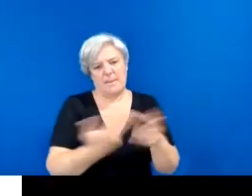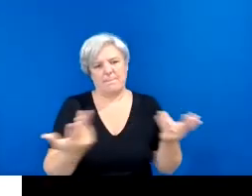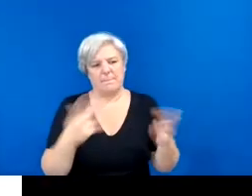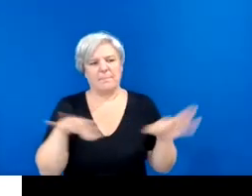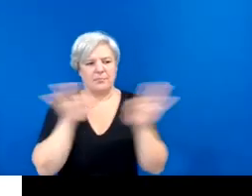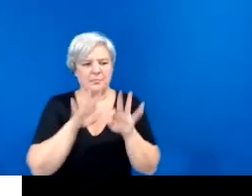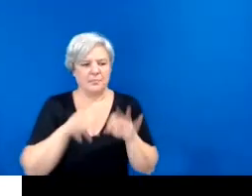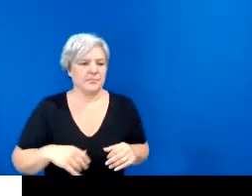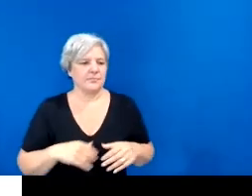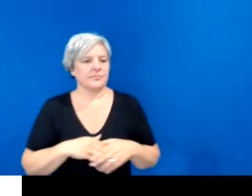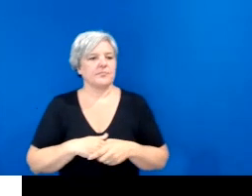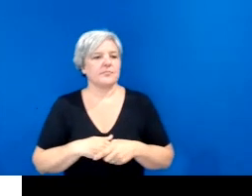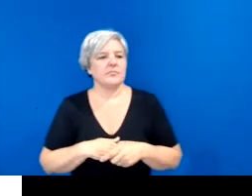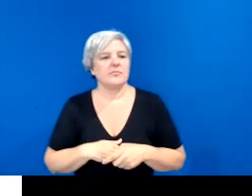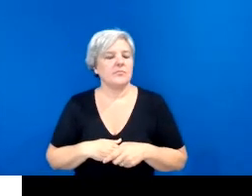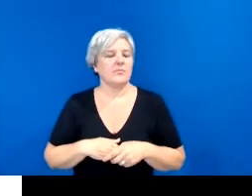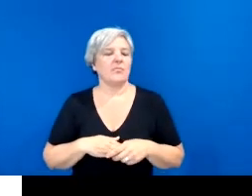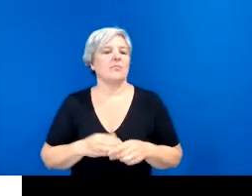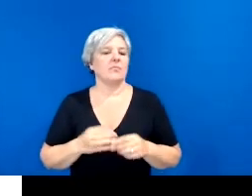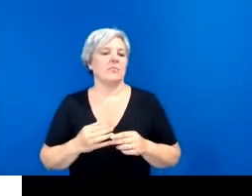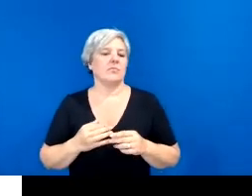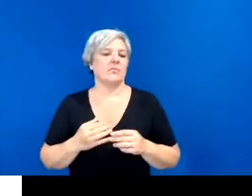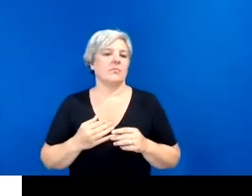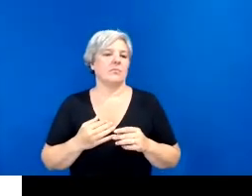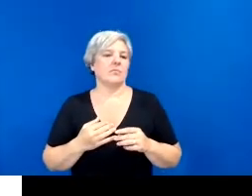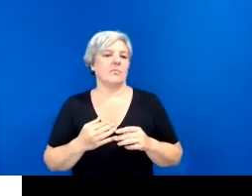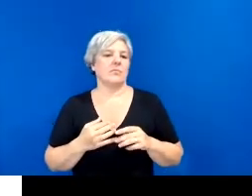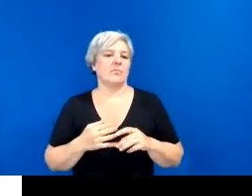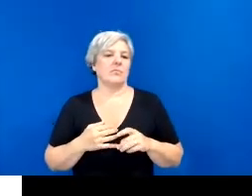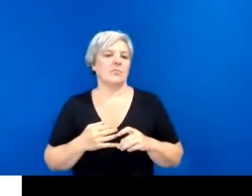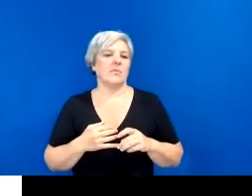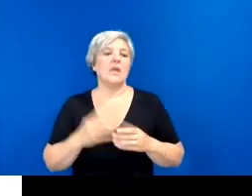so so there's some of these again,